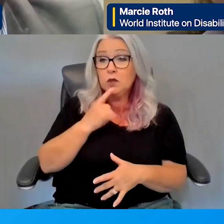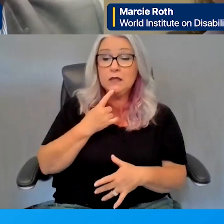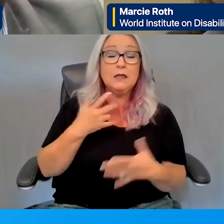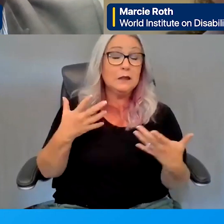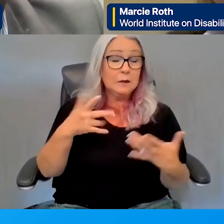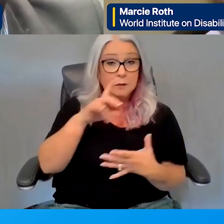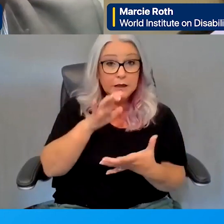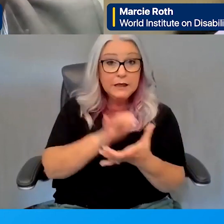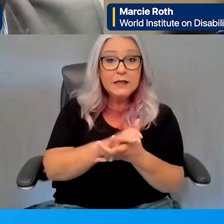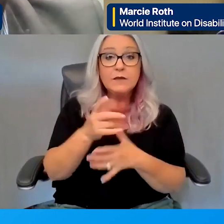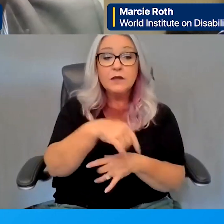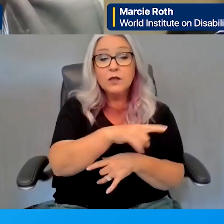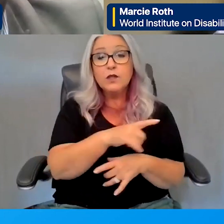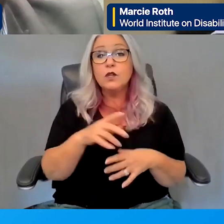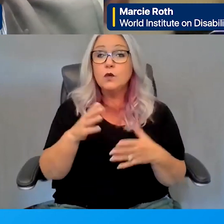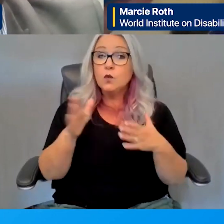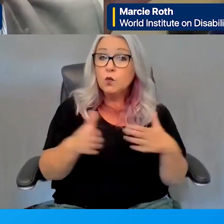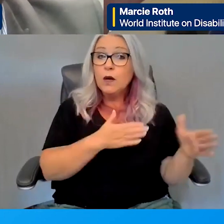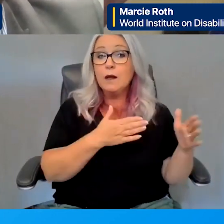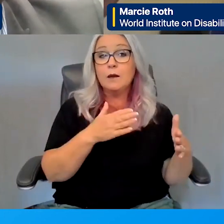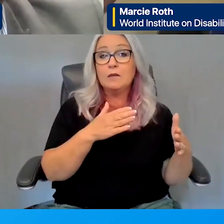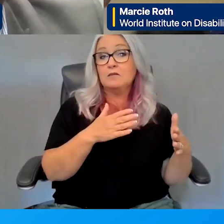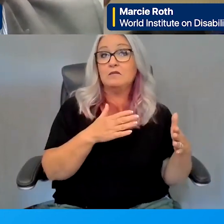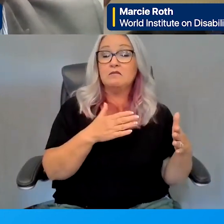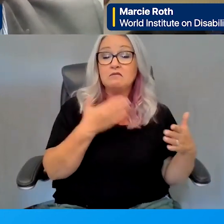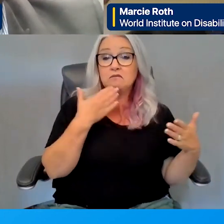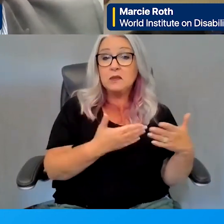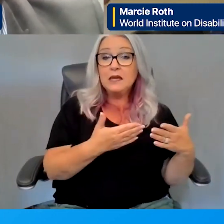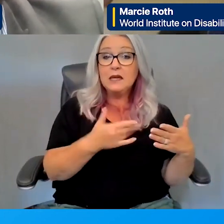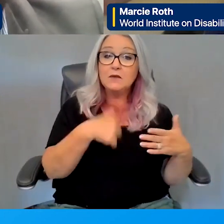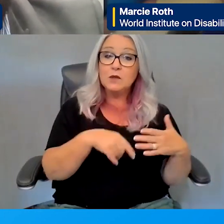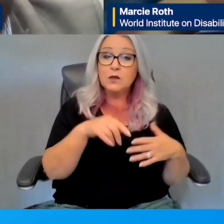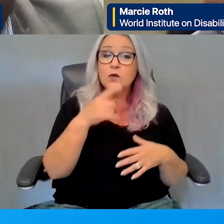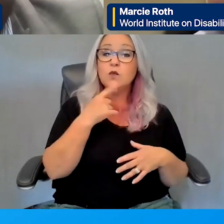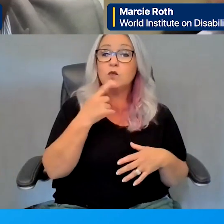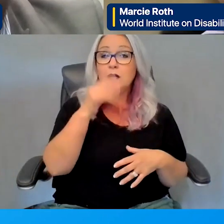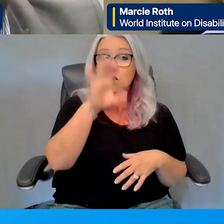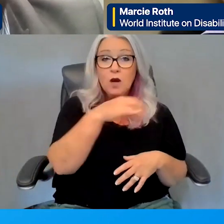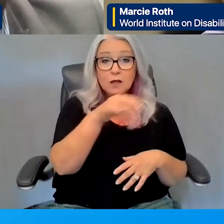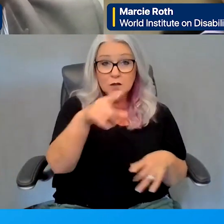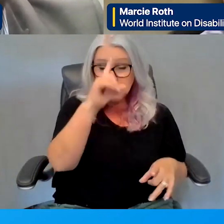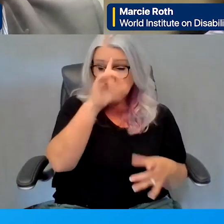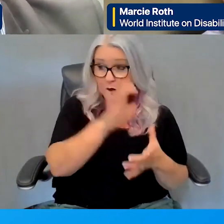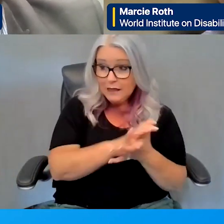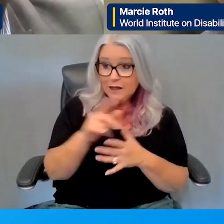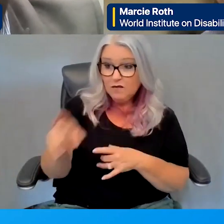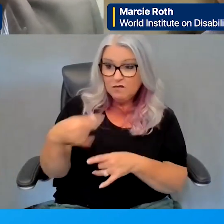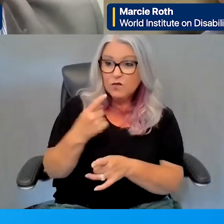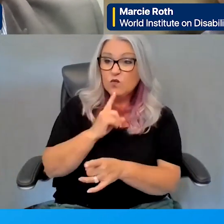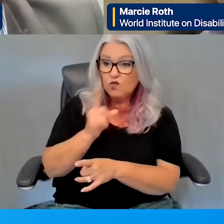well planned by the American Red Cross. Do you believe otherwise? I'm sure that is a